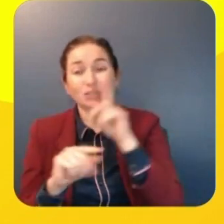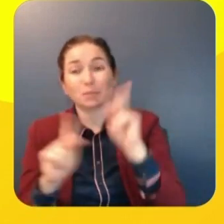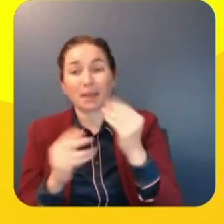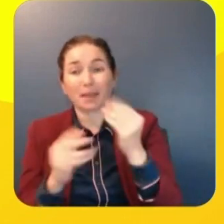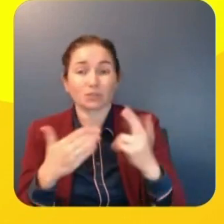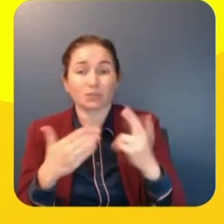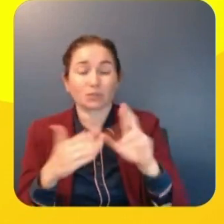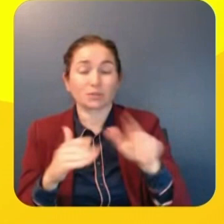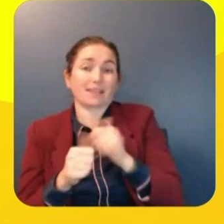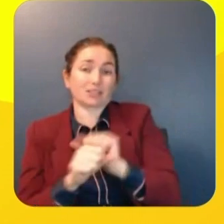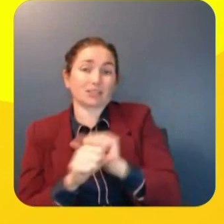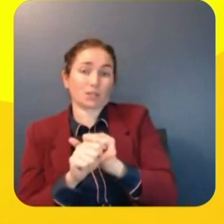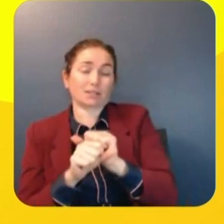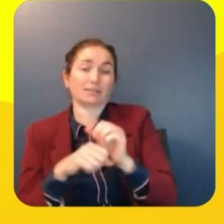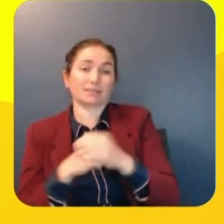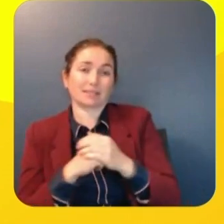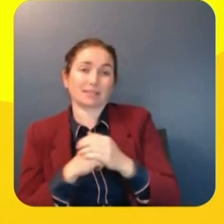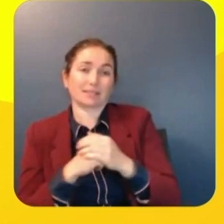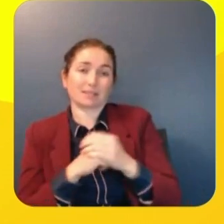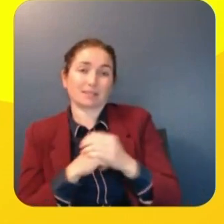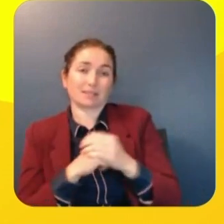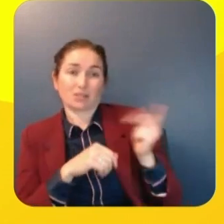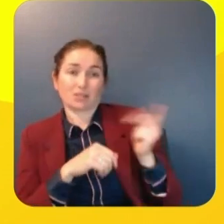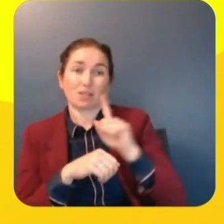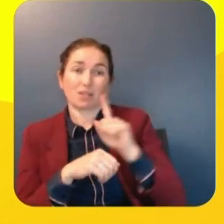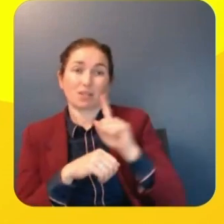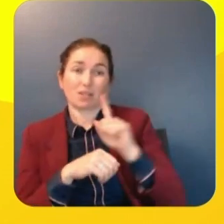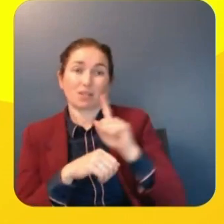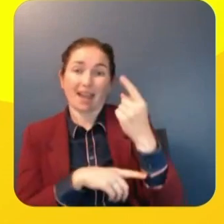Shreya and I are just half of the dynamic team leading this coalition work.